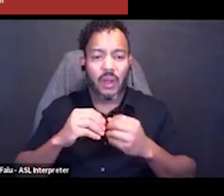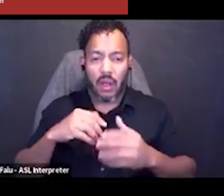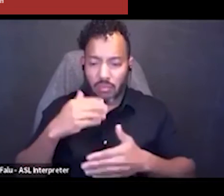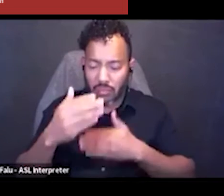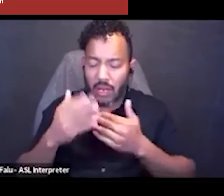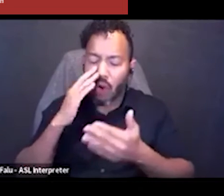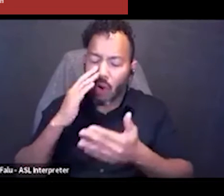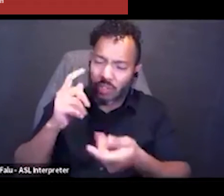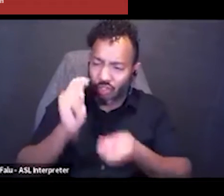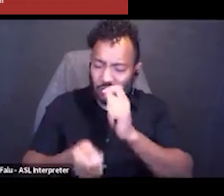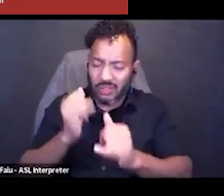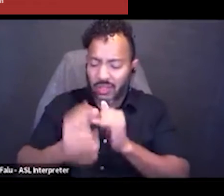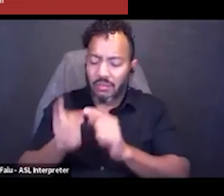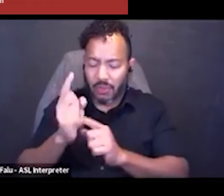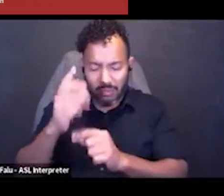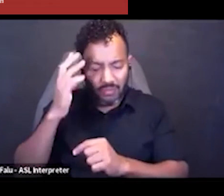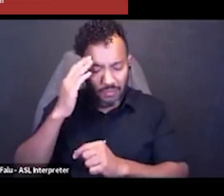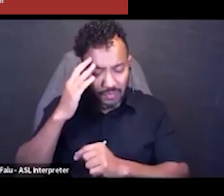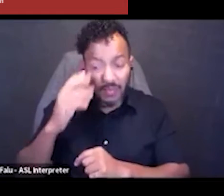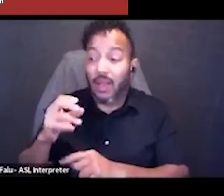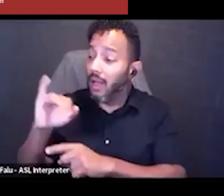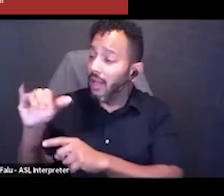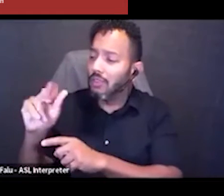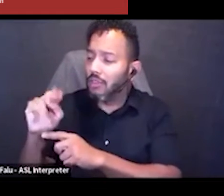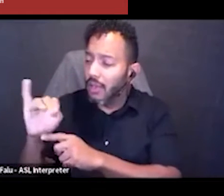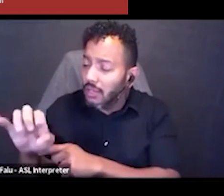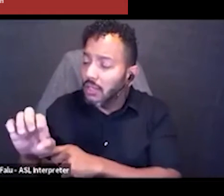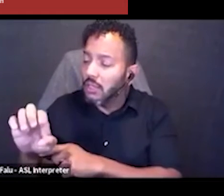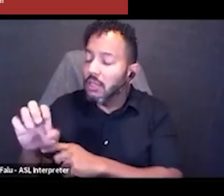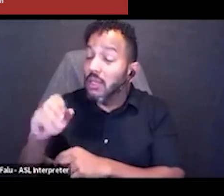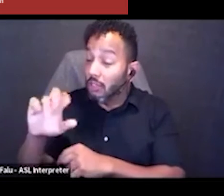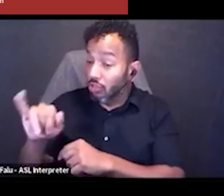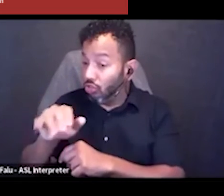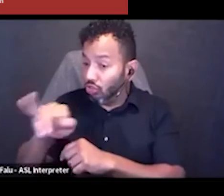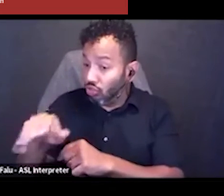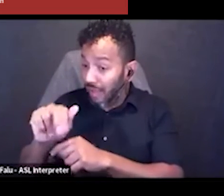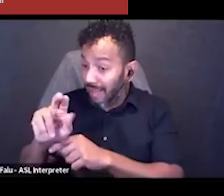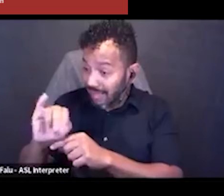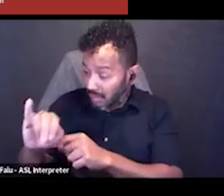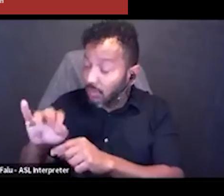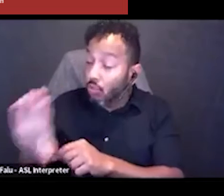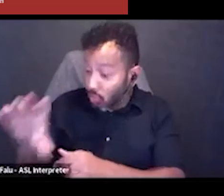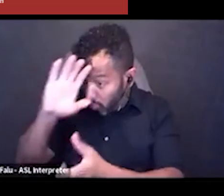Janni, we are so glad that you and your husband are safe and we're thinking of everyone affected